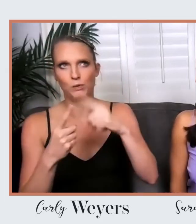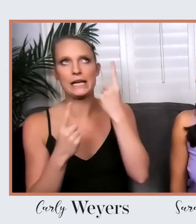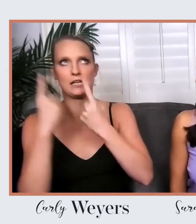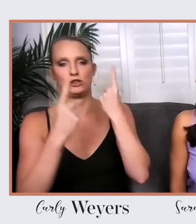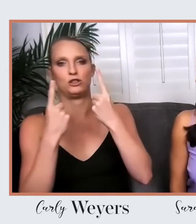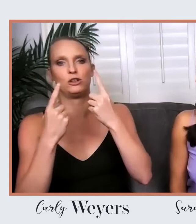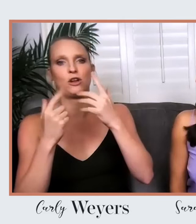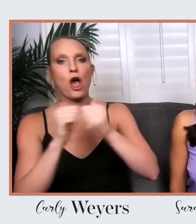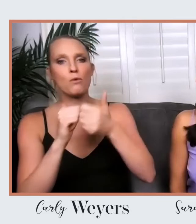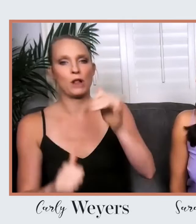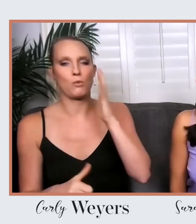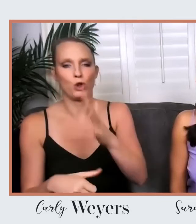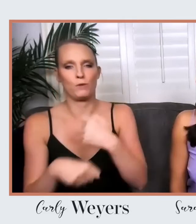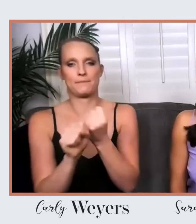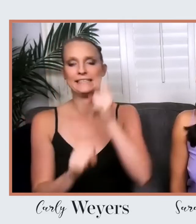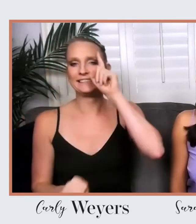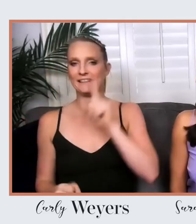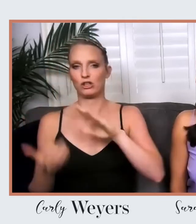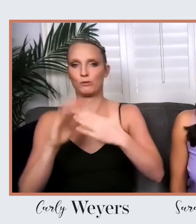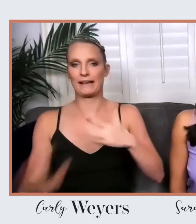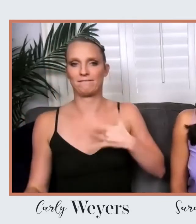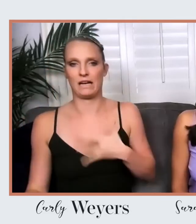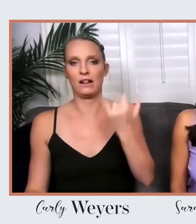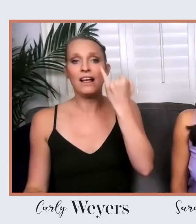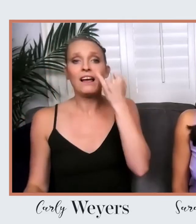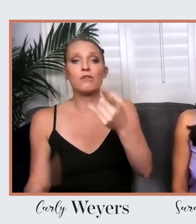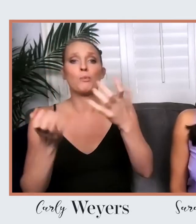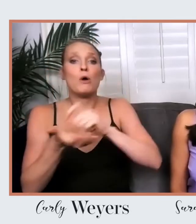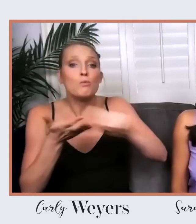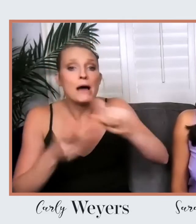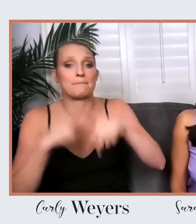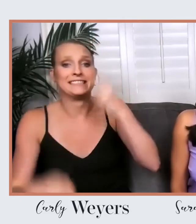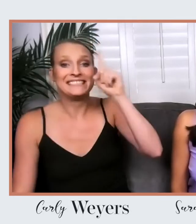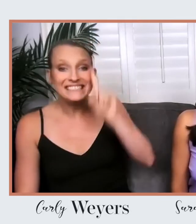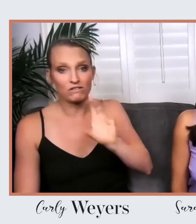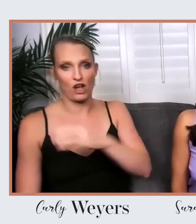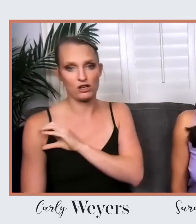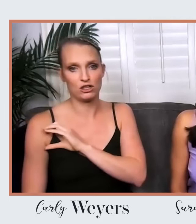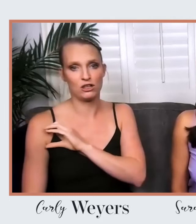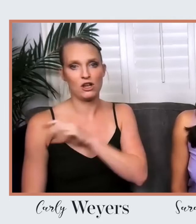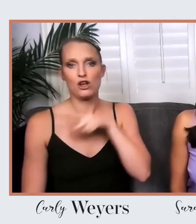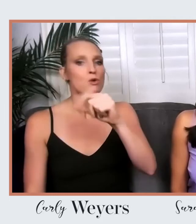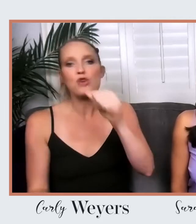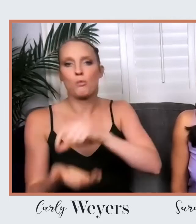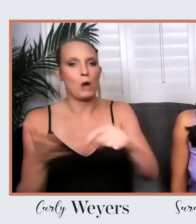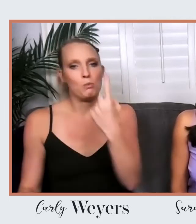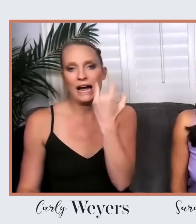to consider how that could make a deaf person or the deaf community feel, you're writing about a deaf character.